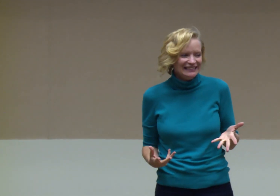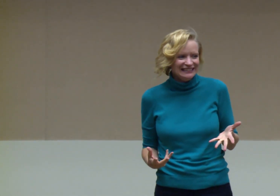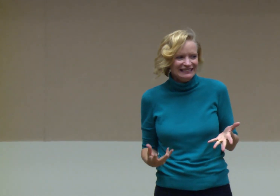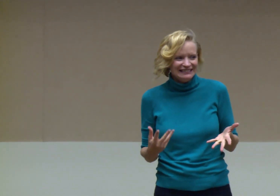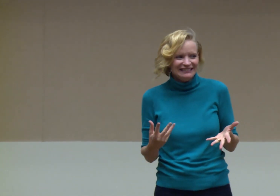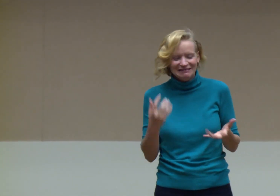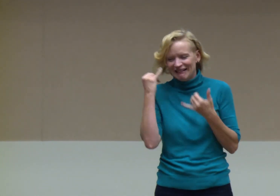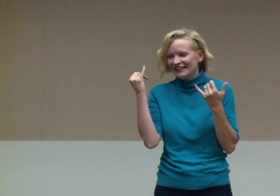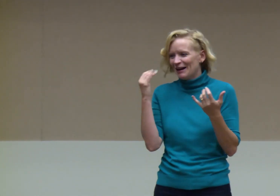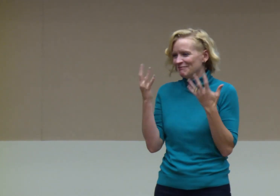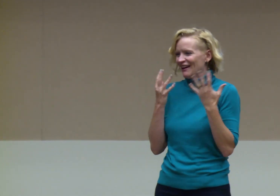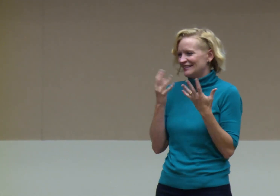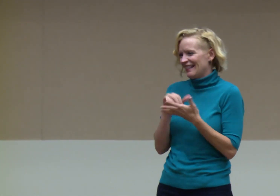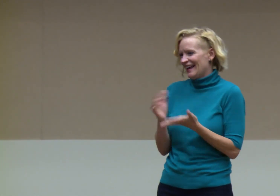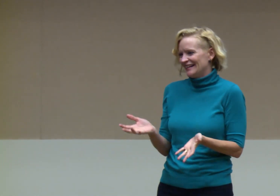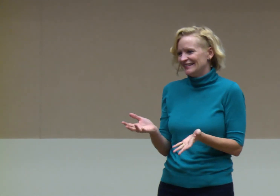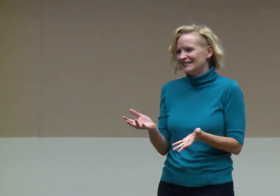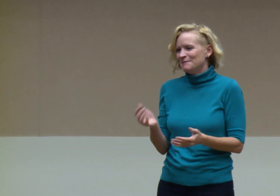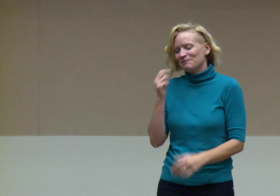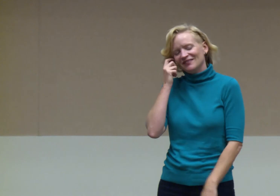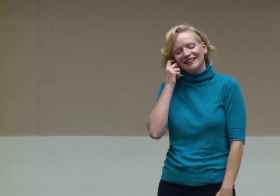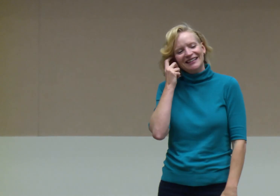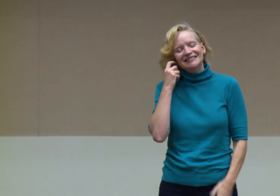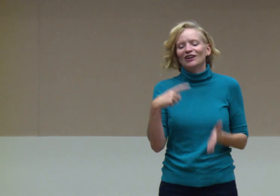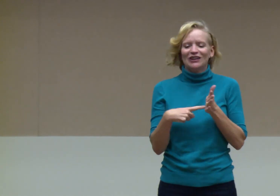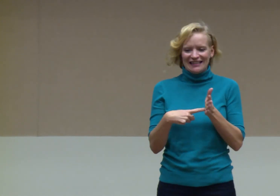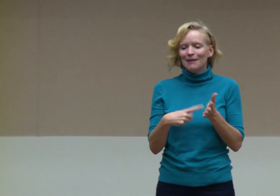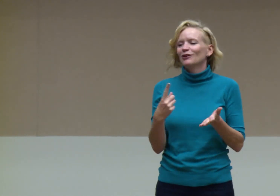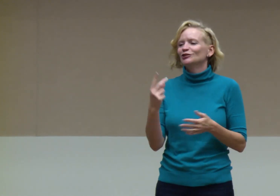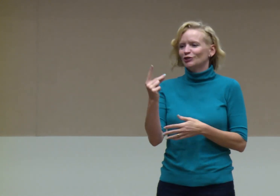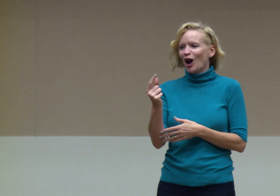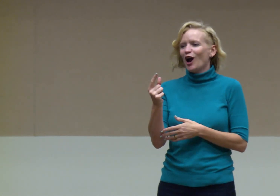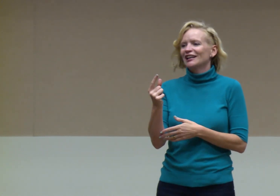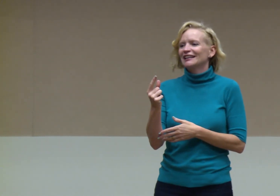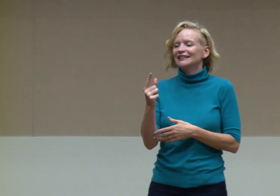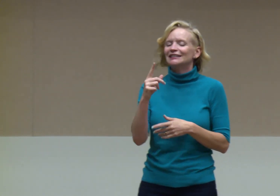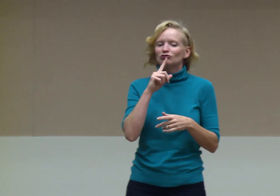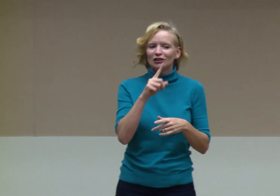that that's not the way I'm supposed to say it, and it's embarrassing.